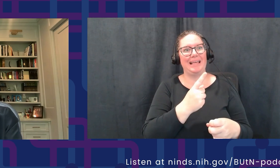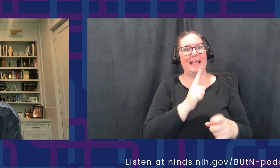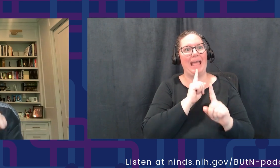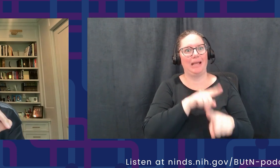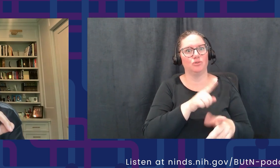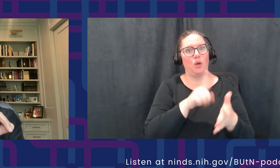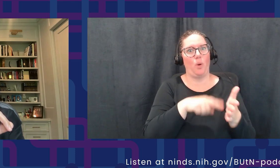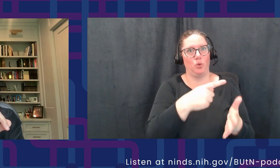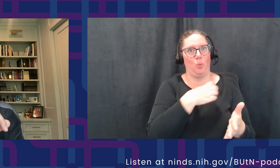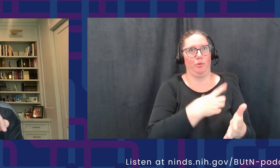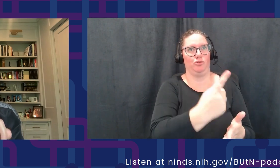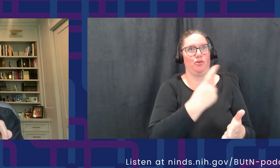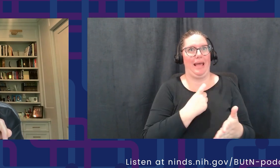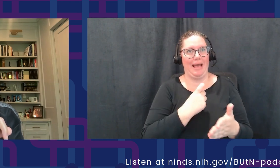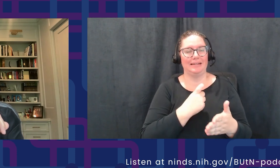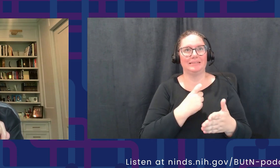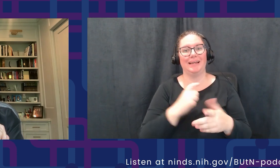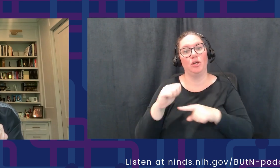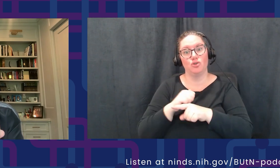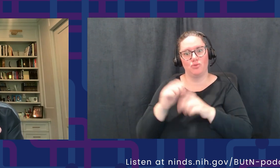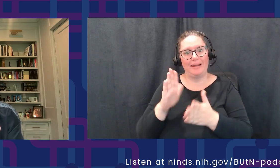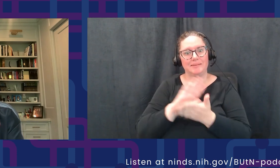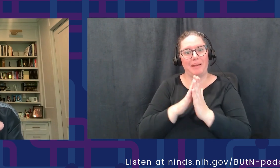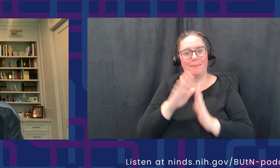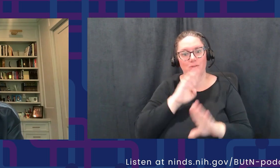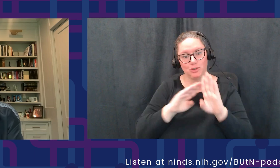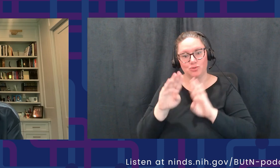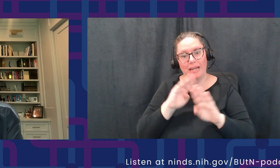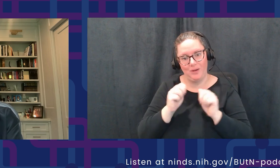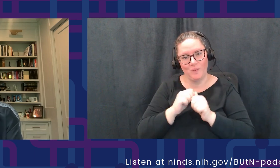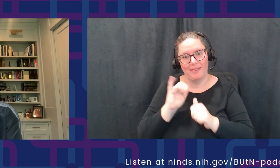and not the question you're asked, trainees get frustrated with that.